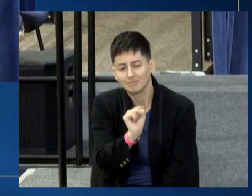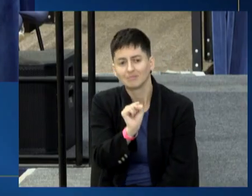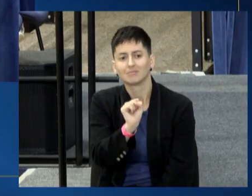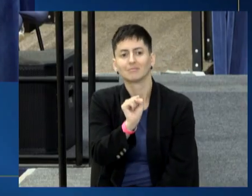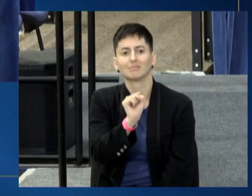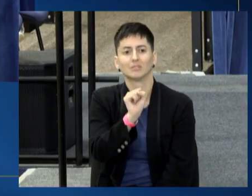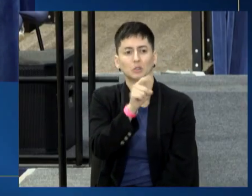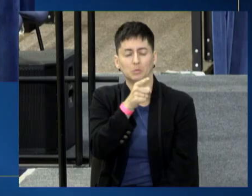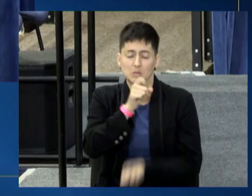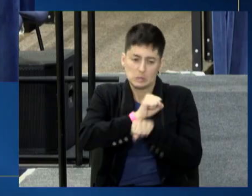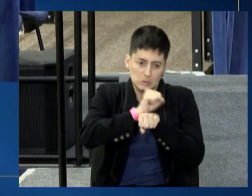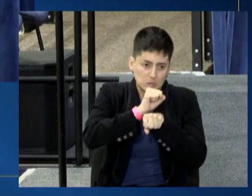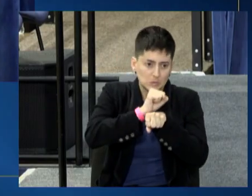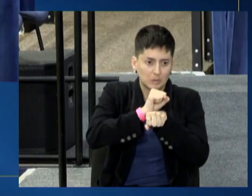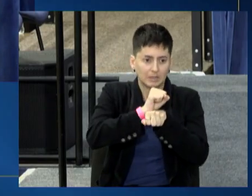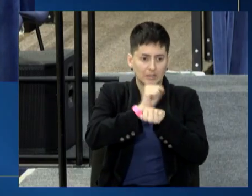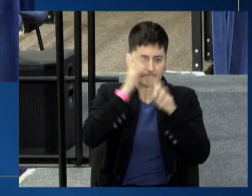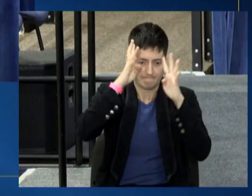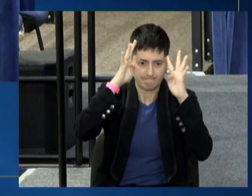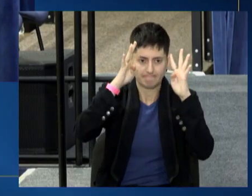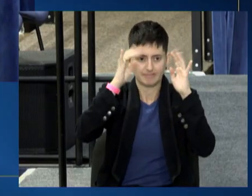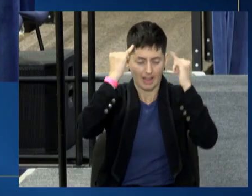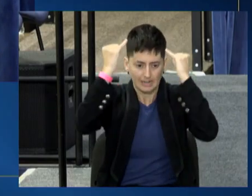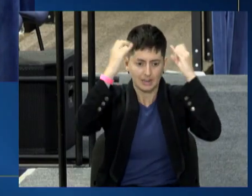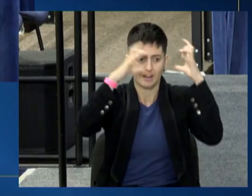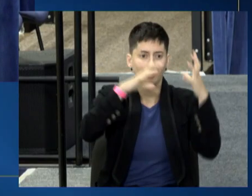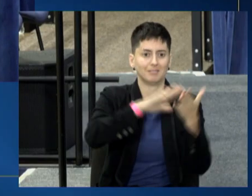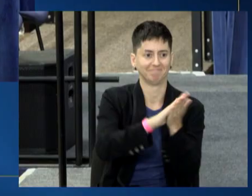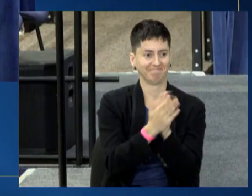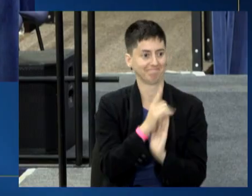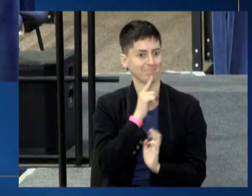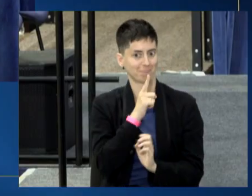throughout the next two days. And then finally, of course, I'd be remiss if I